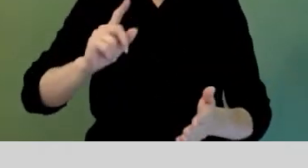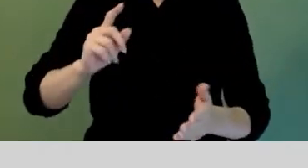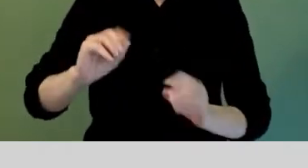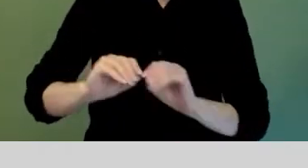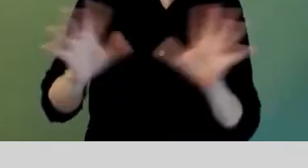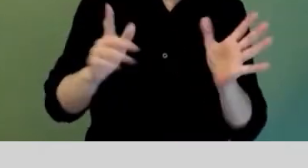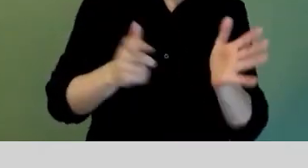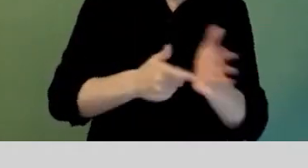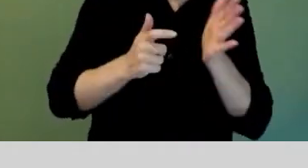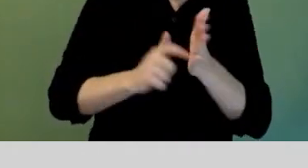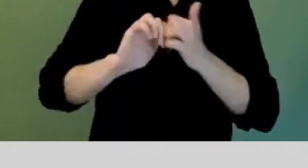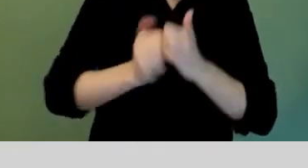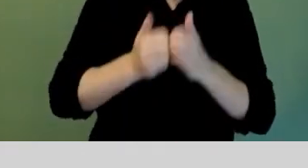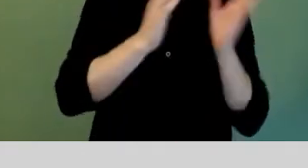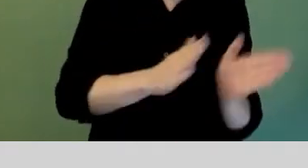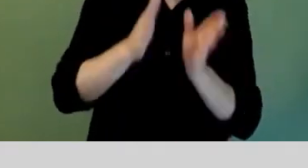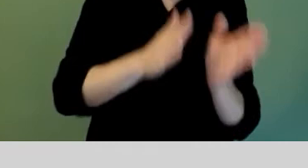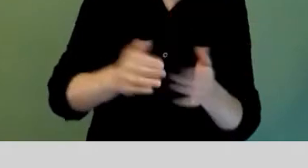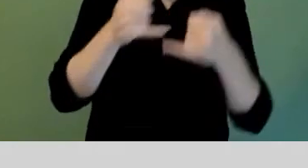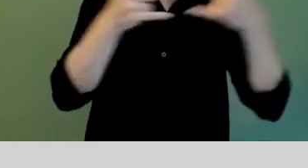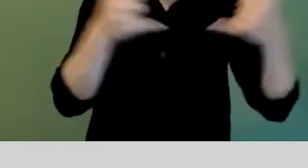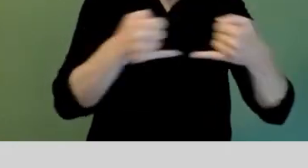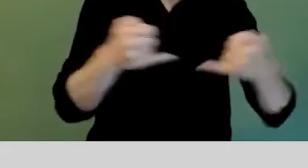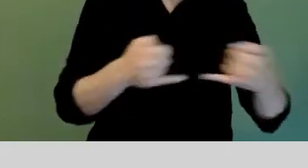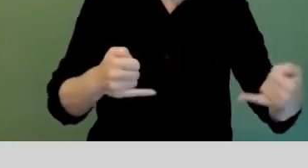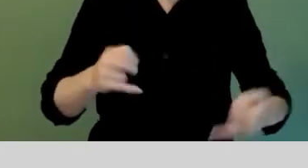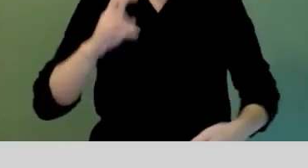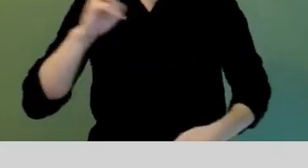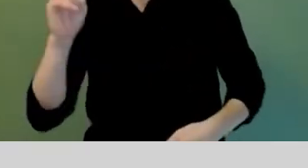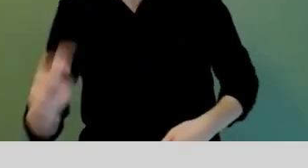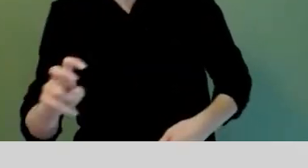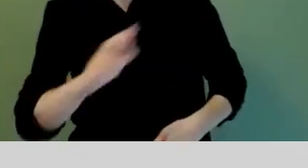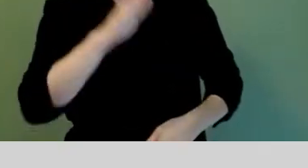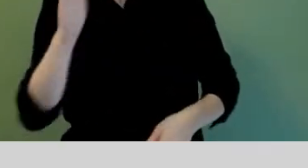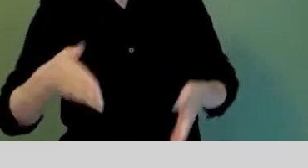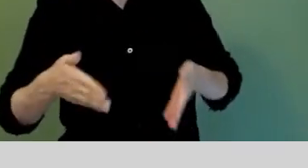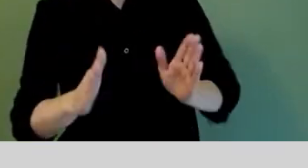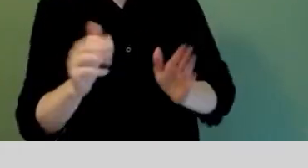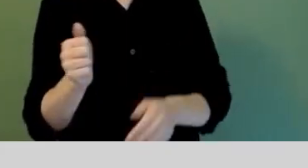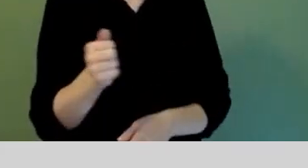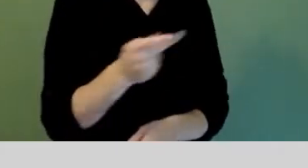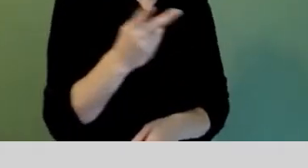And one thing that Python would never allow was multiple constructors on a class.